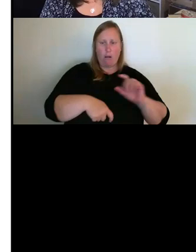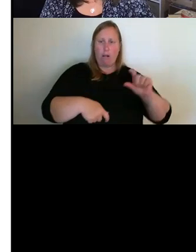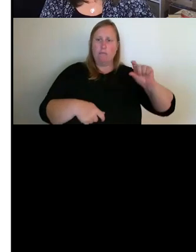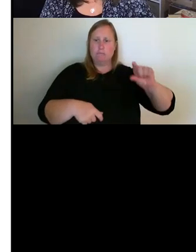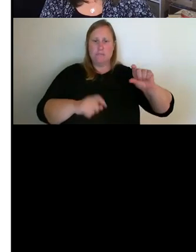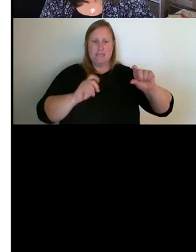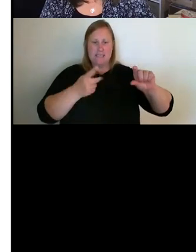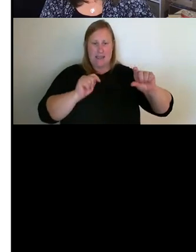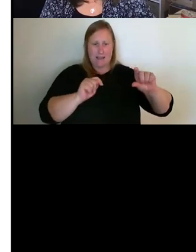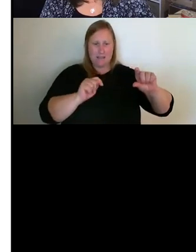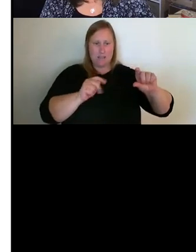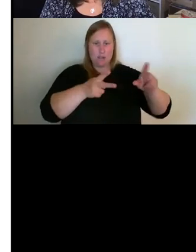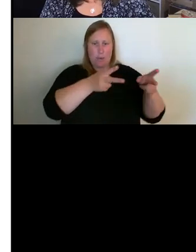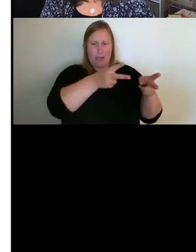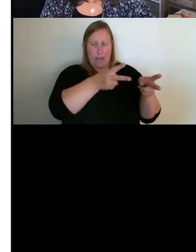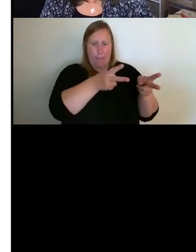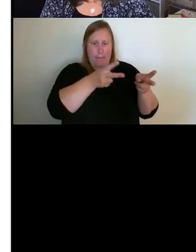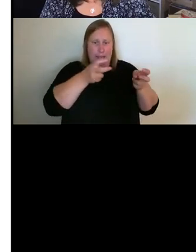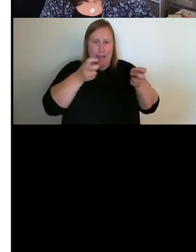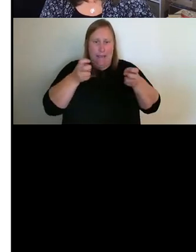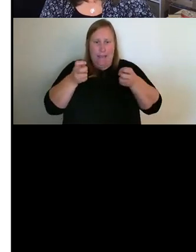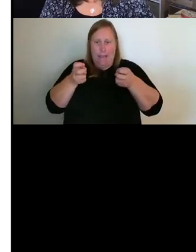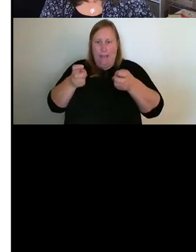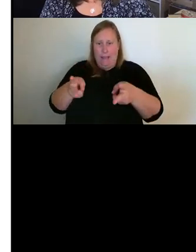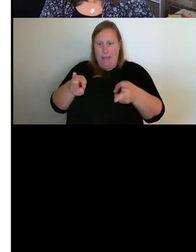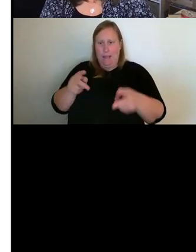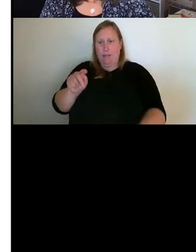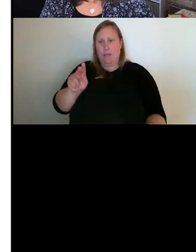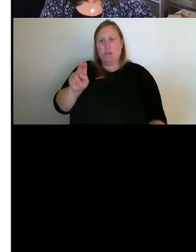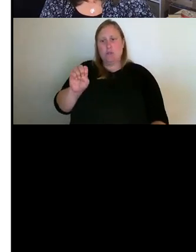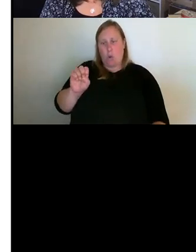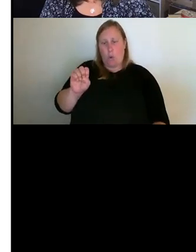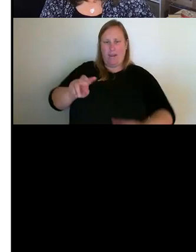I copied that text and put it into the Tone Analyzer text box.